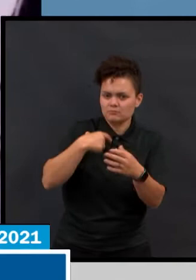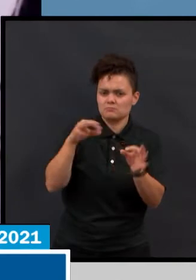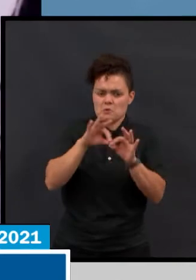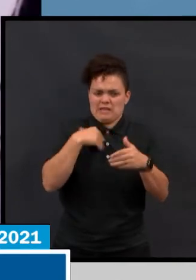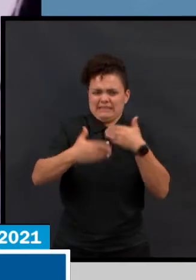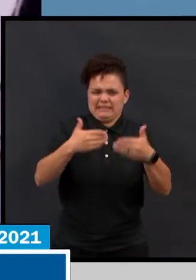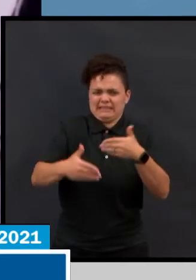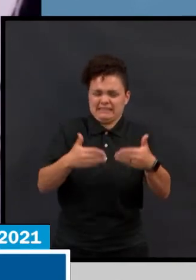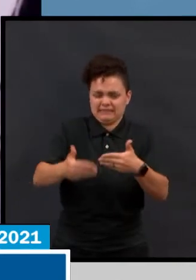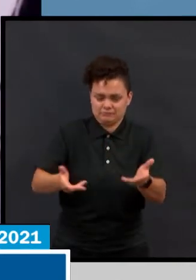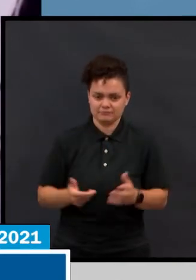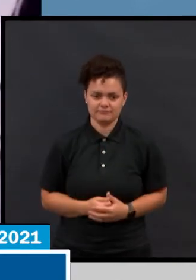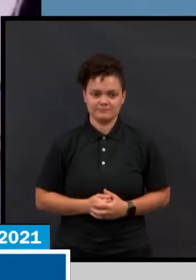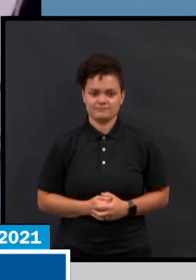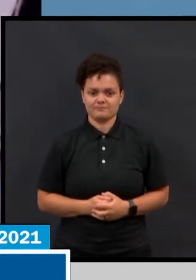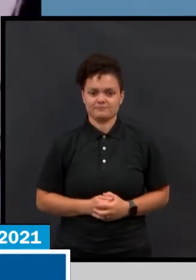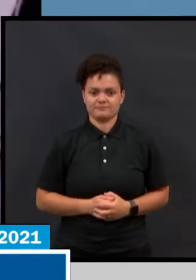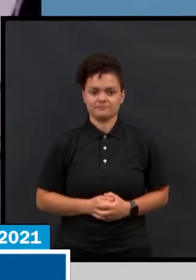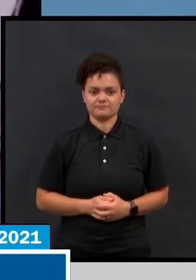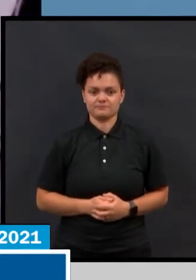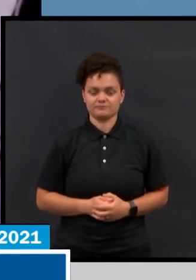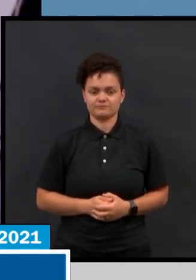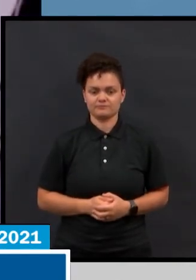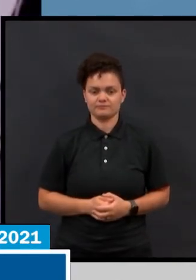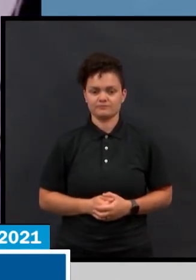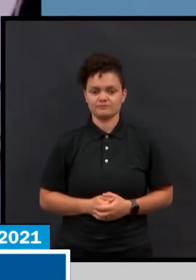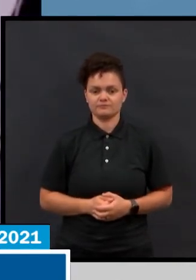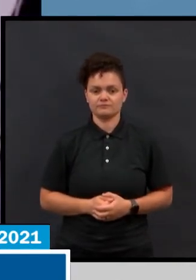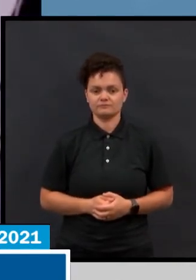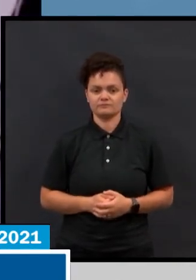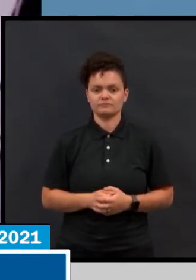here is something else because i know i'll remind you several times tonight to make sure